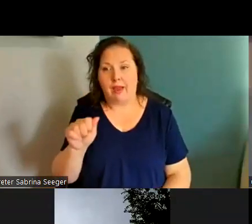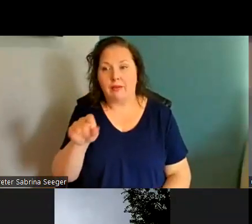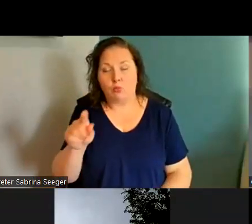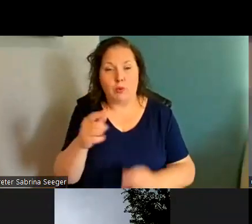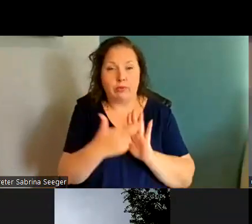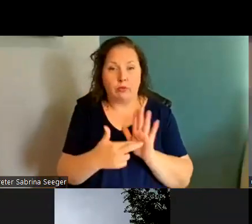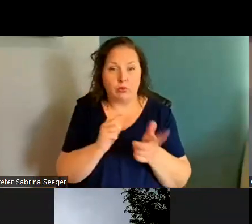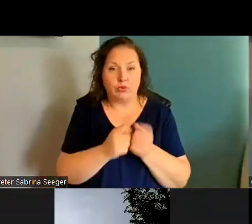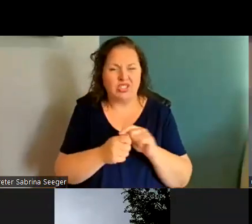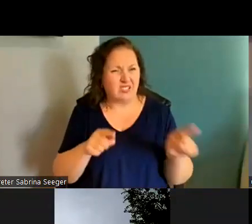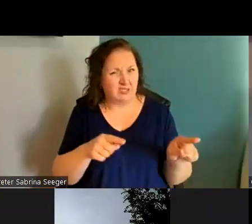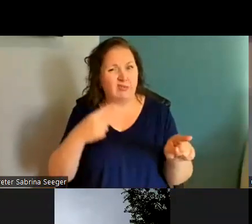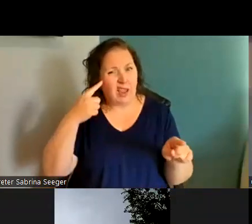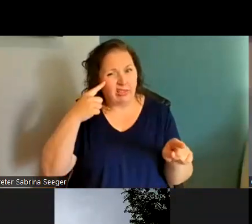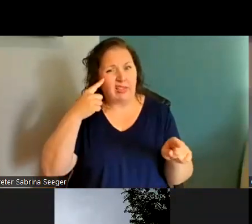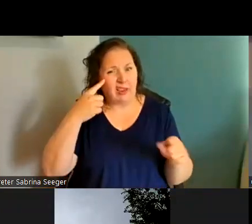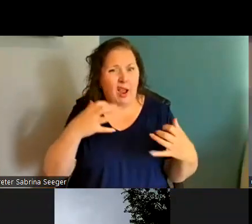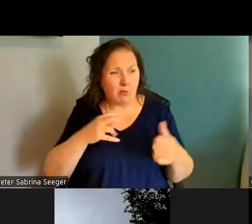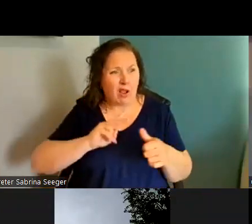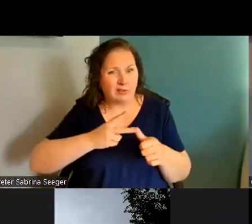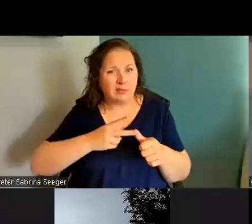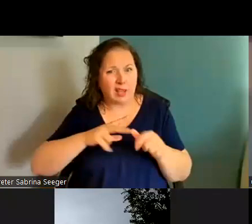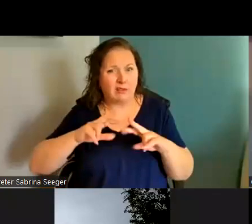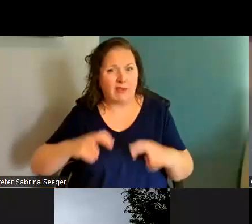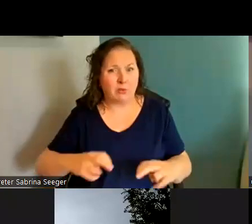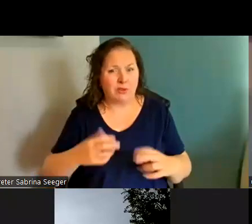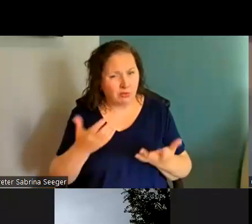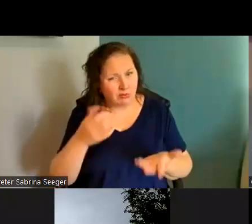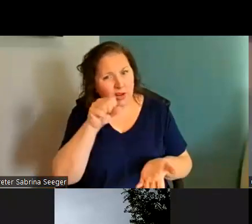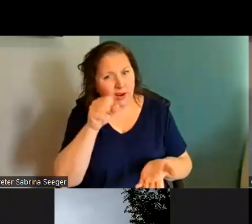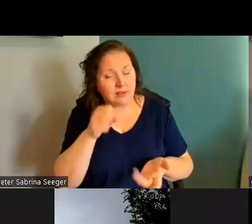and say hey I'd really think I'd like to have my child evaluated again. If the LEA agrees,